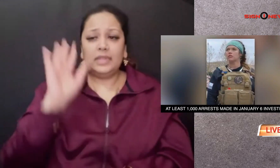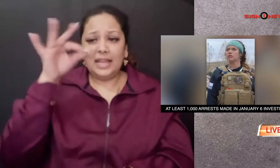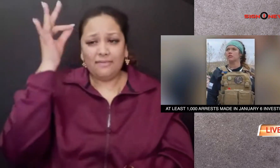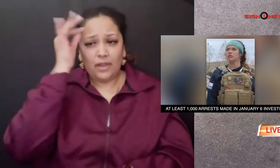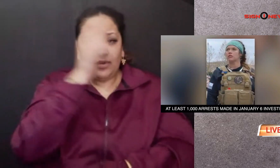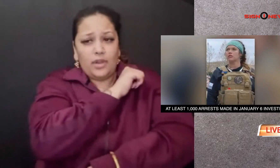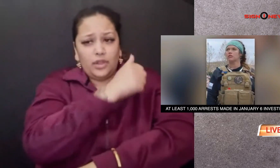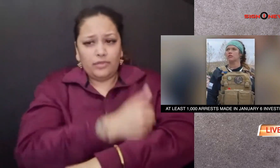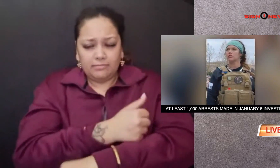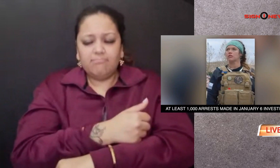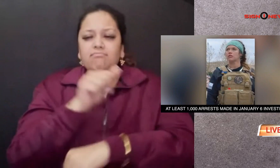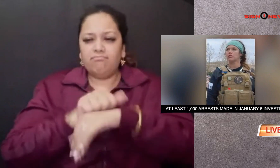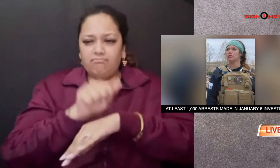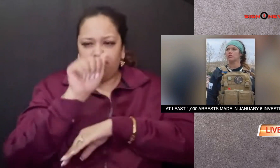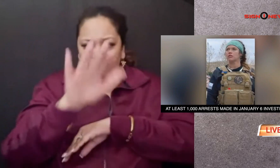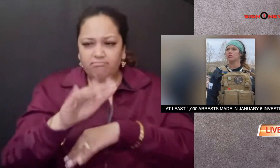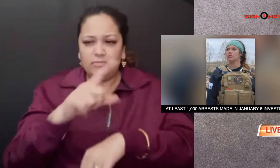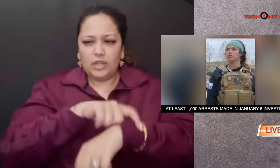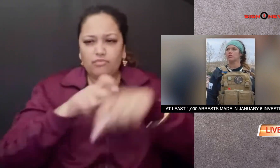Federal authorities issued an arrest warrant for her